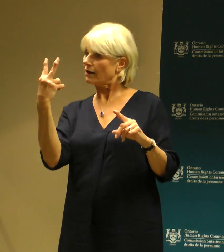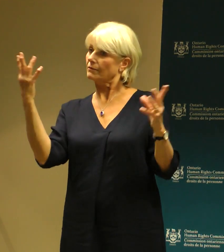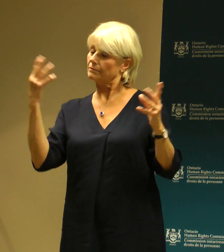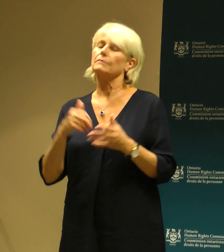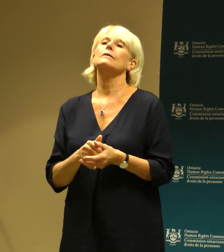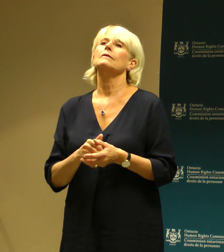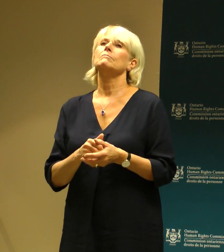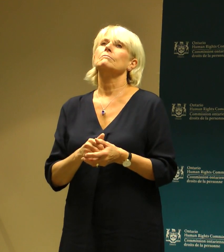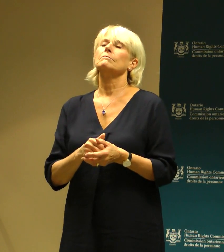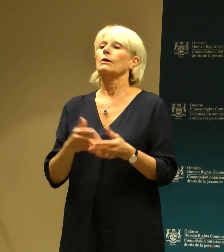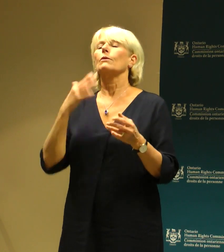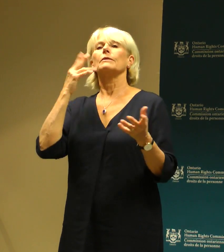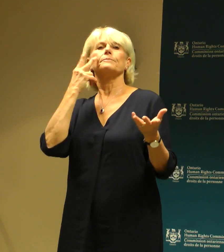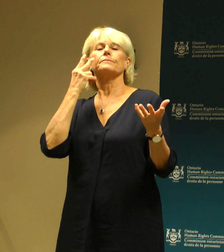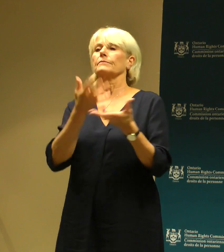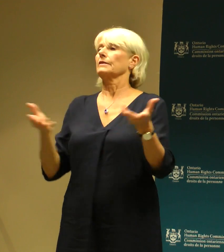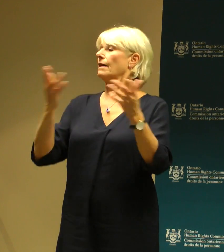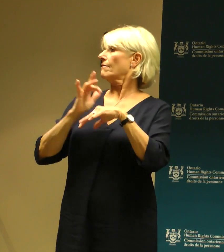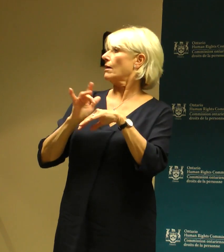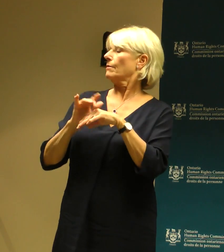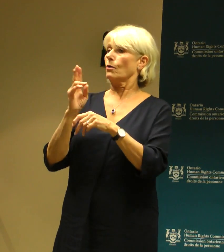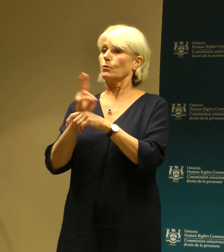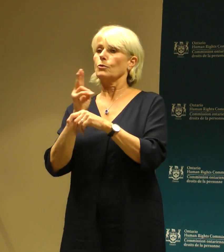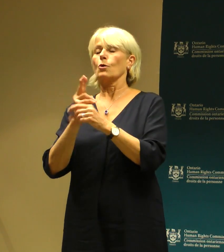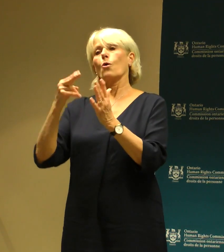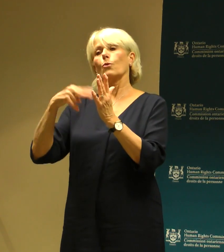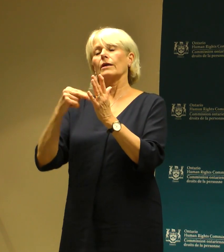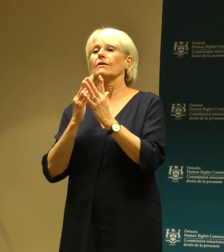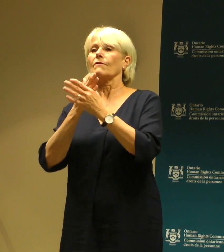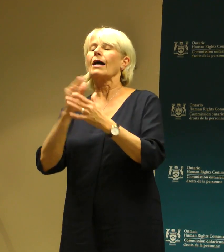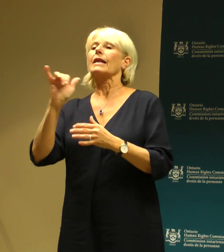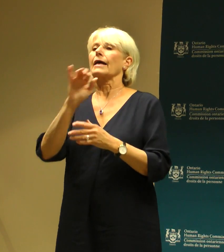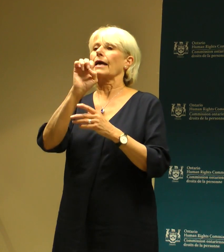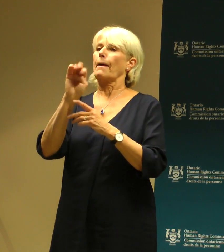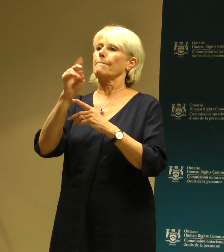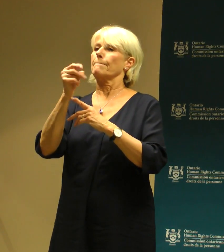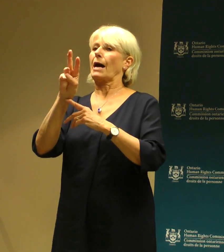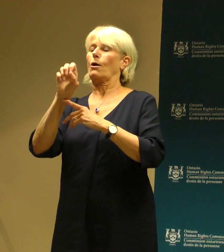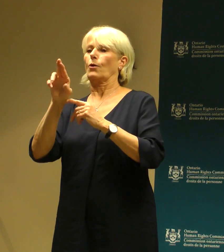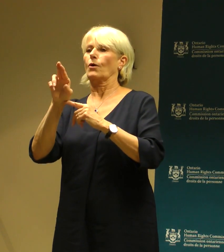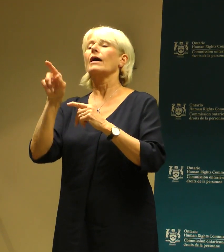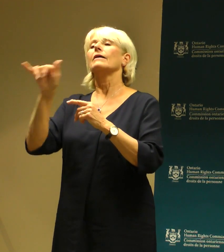We’ll also look at the availability and use of reading intervention programs like Empower, developed by SickKids Hospital.